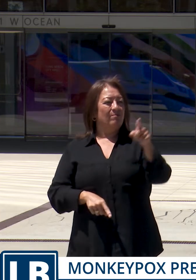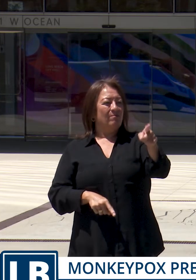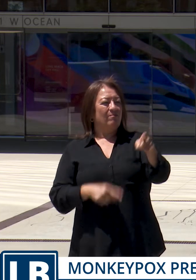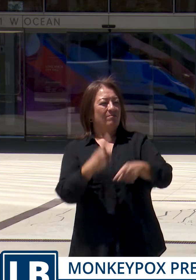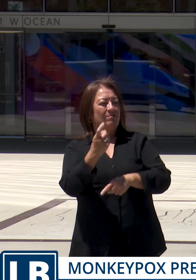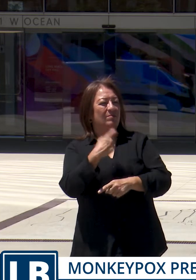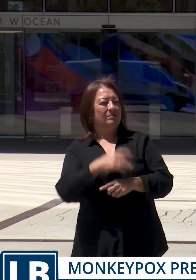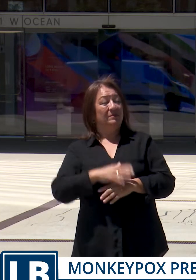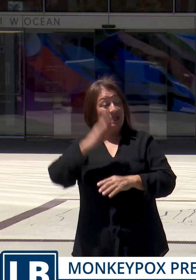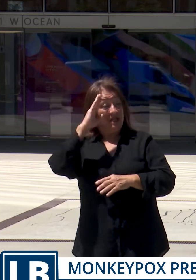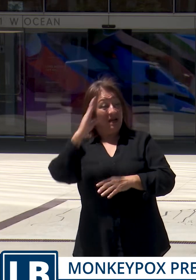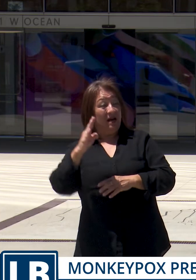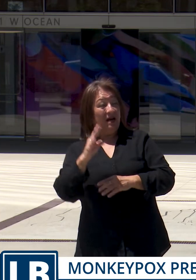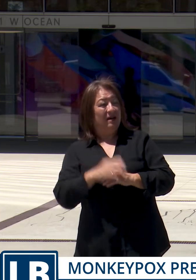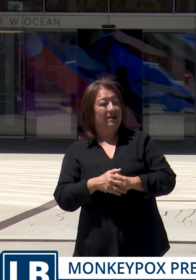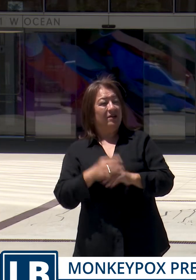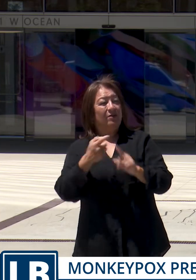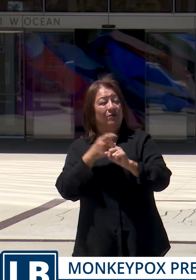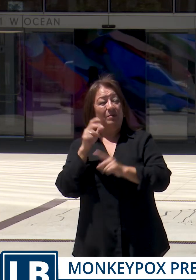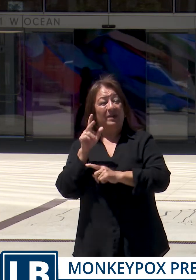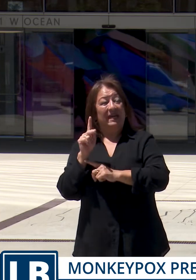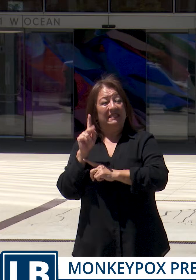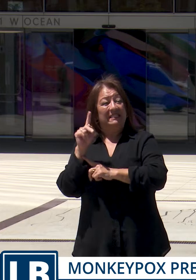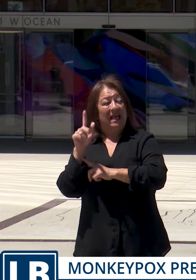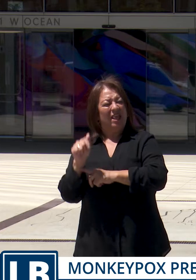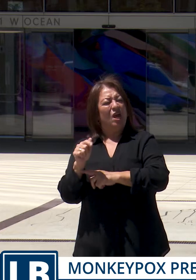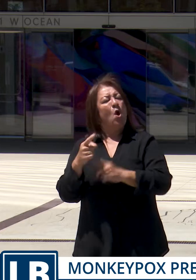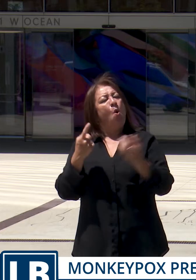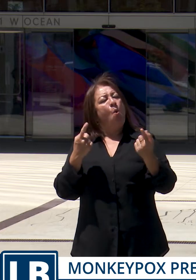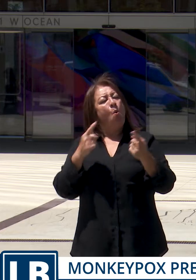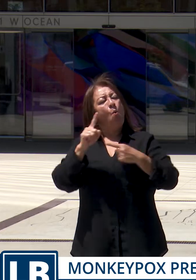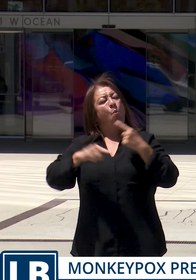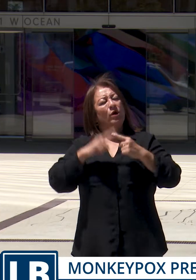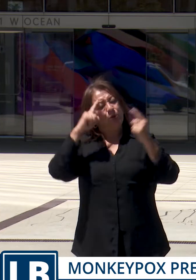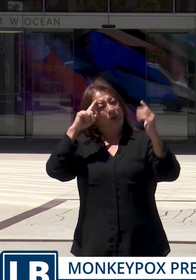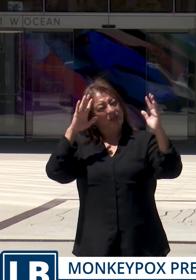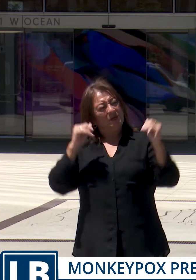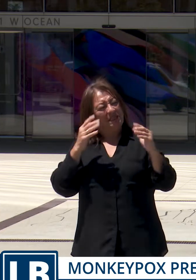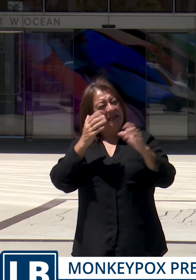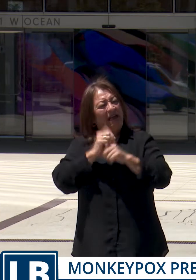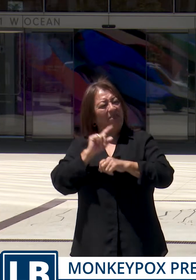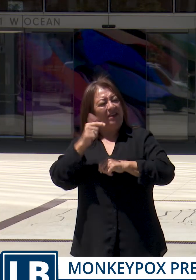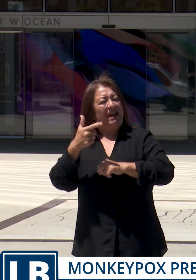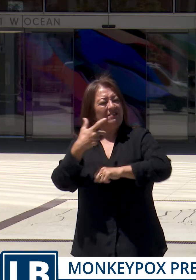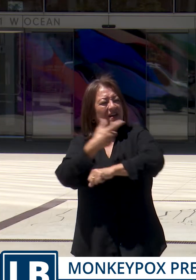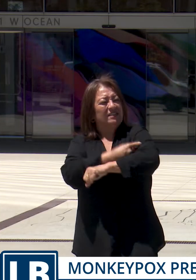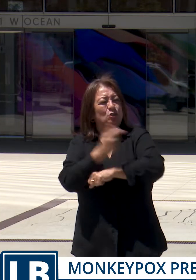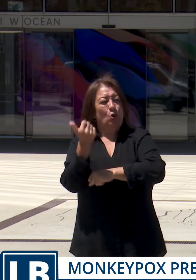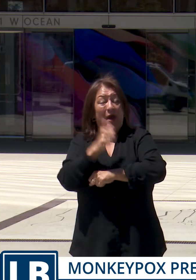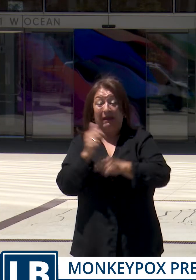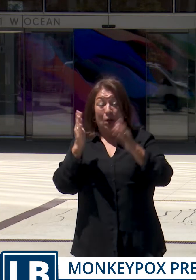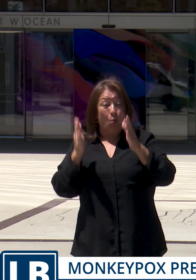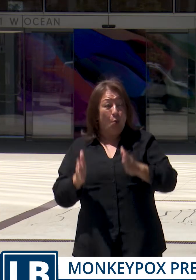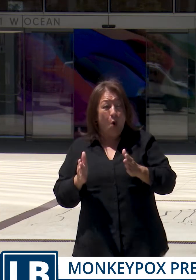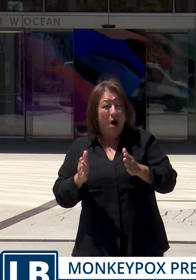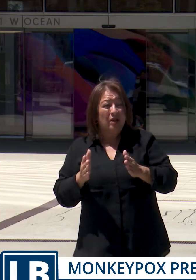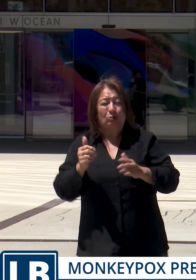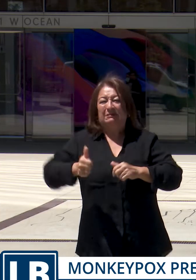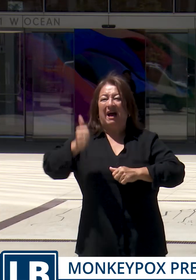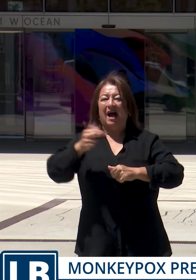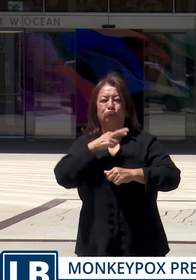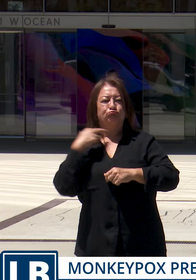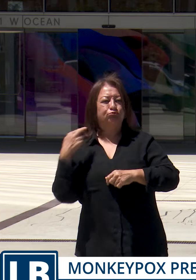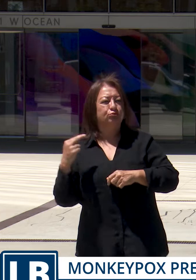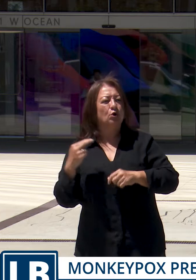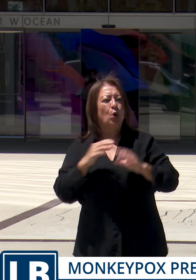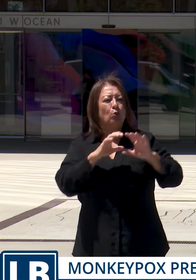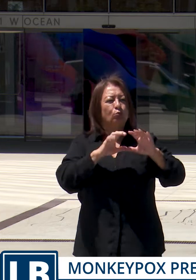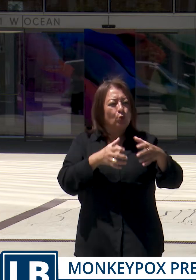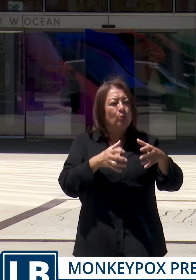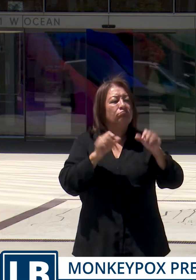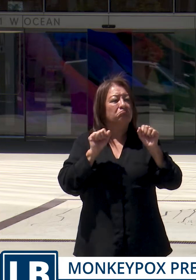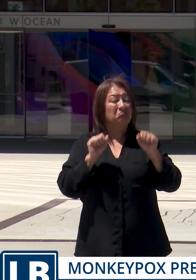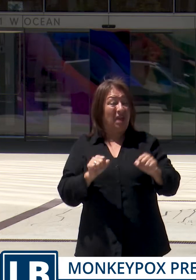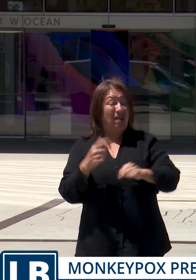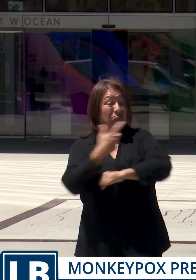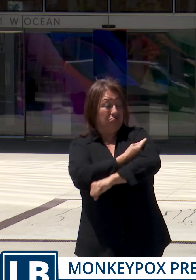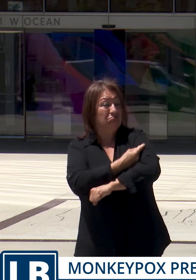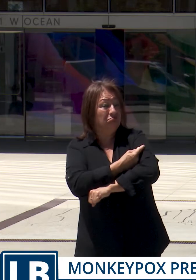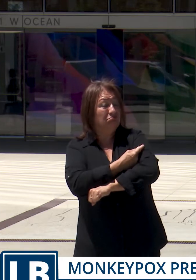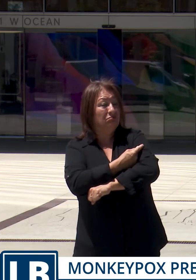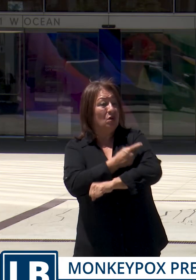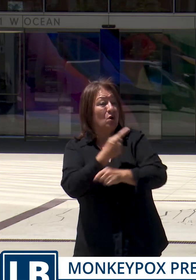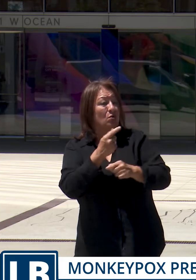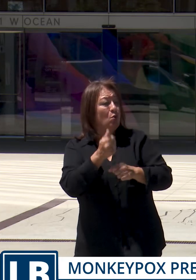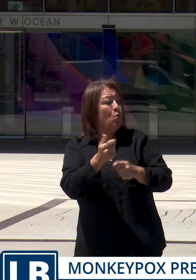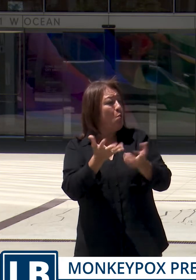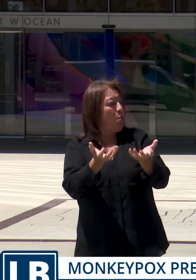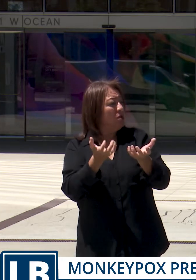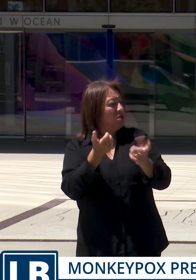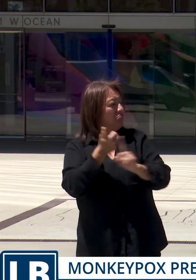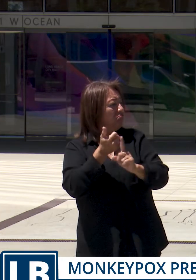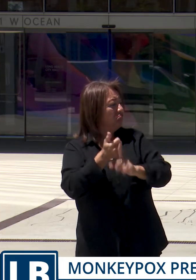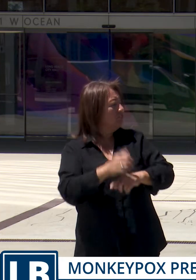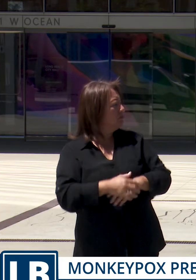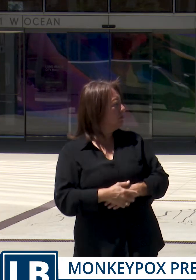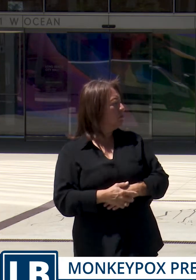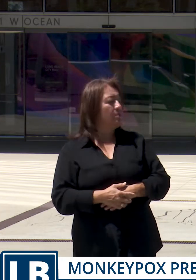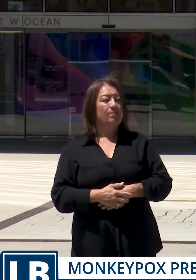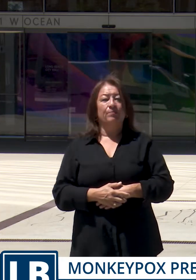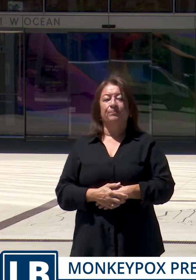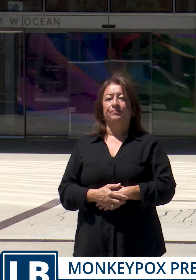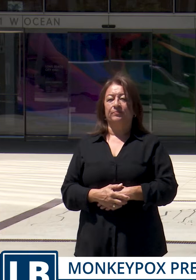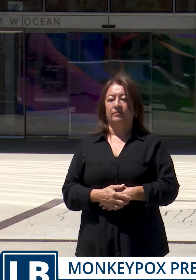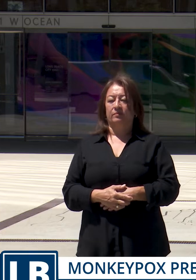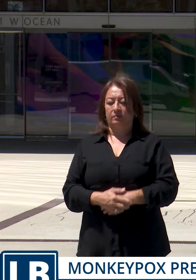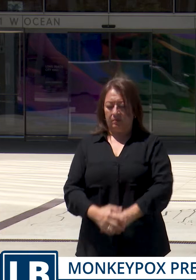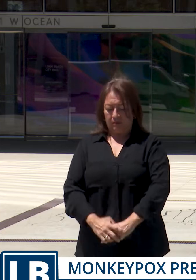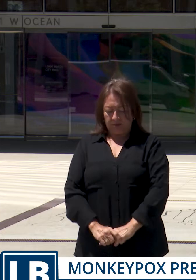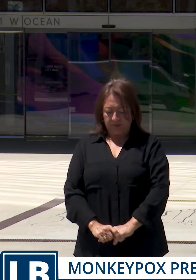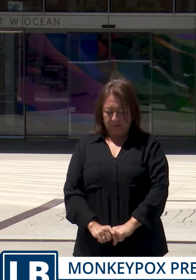right yeah over here